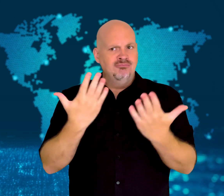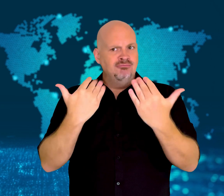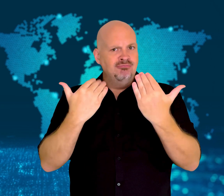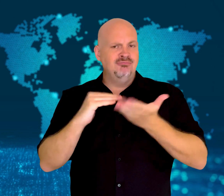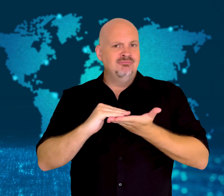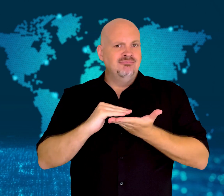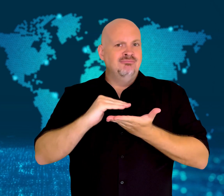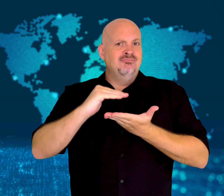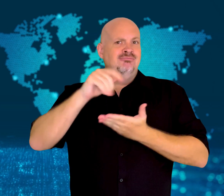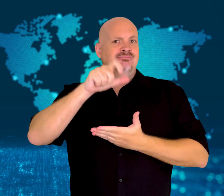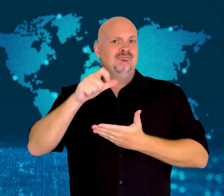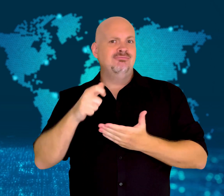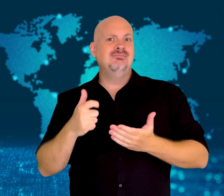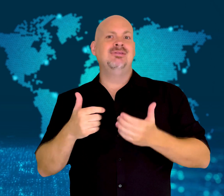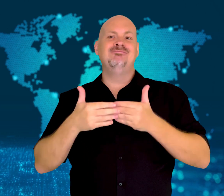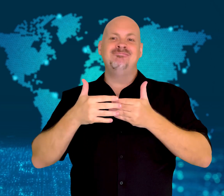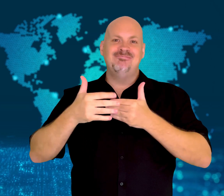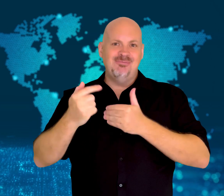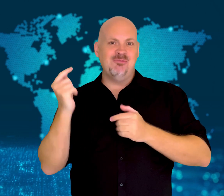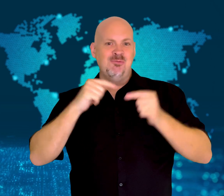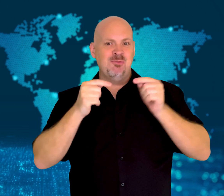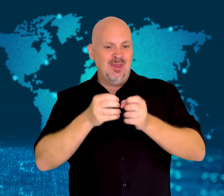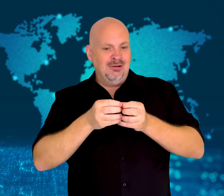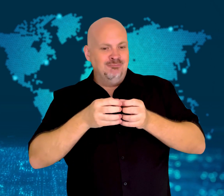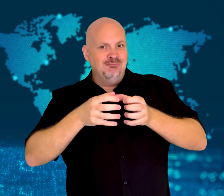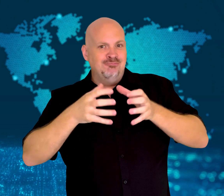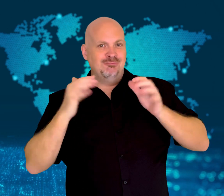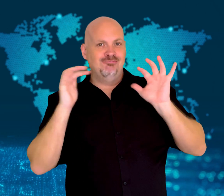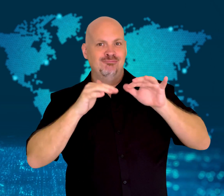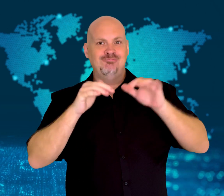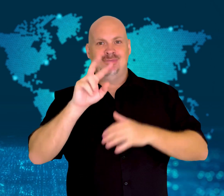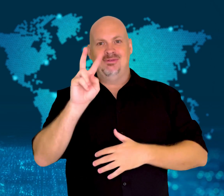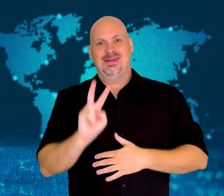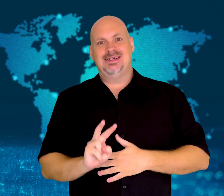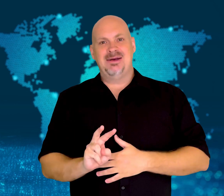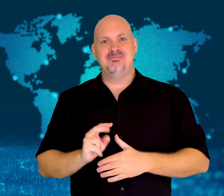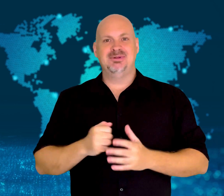to come back to the country.